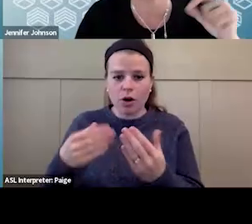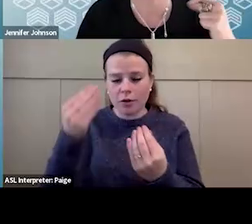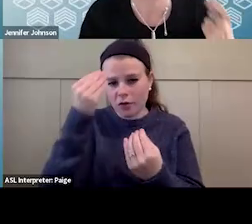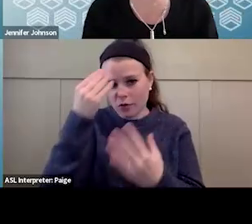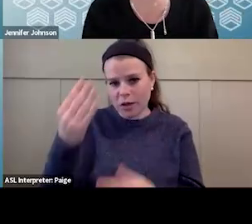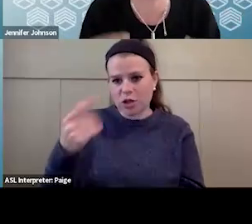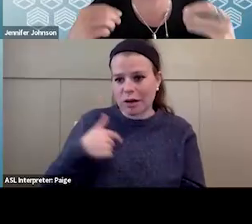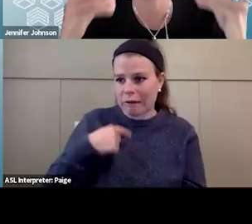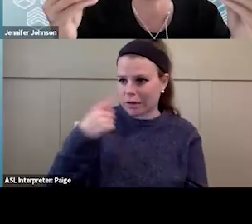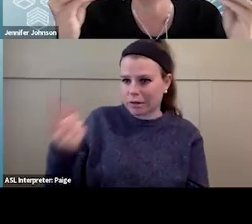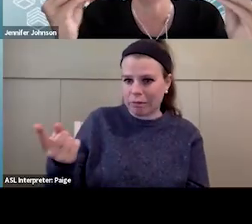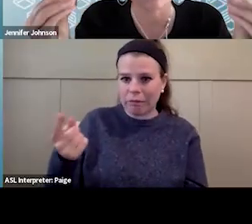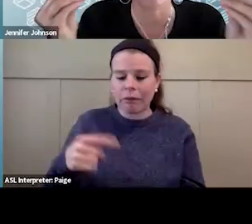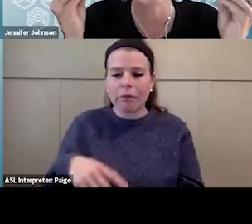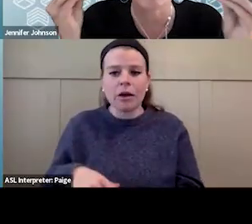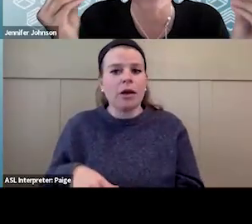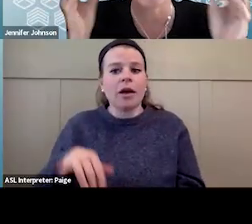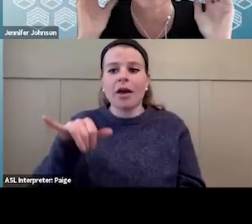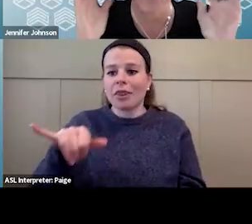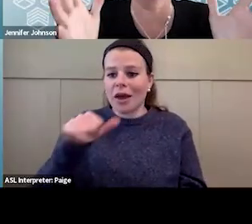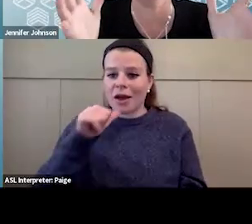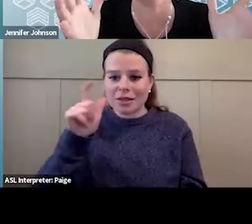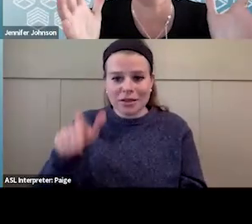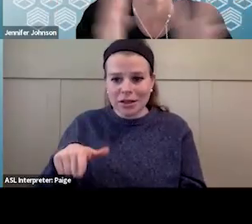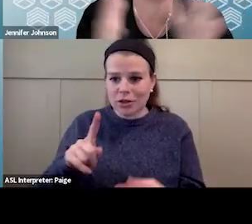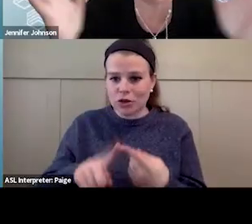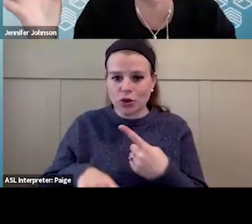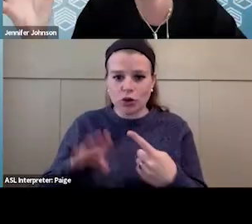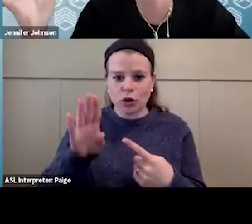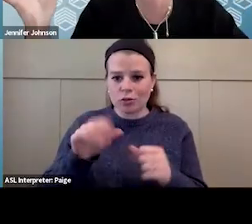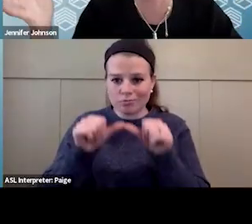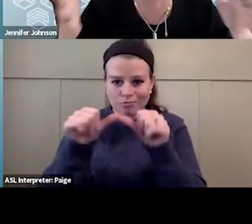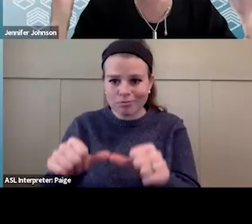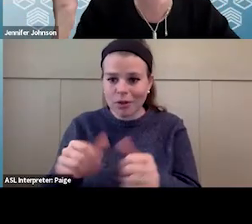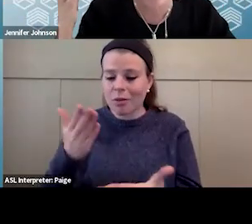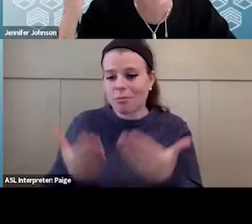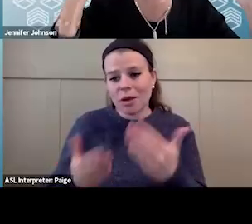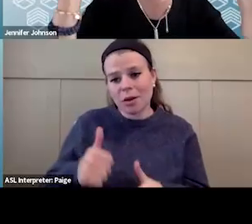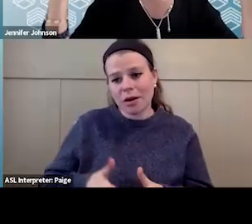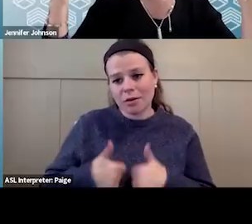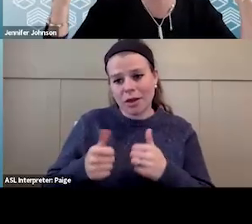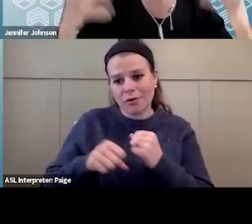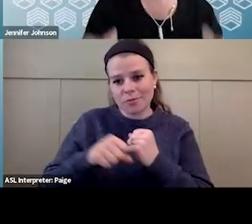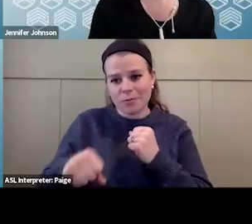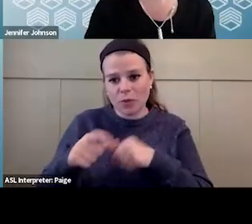That was… And, and that doesn't need to be the case. It may be longer now, but that's sort of the, the number that people